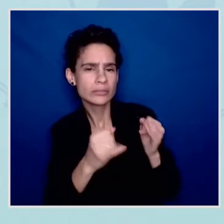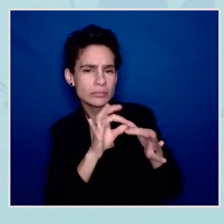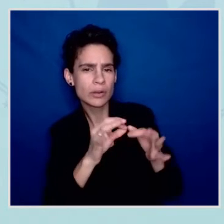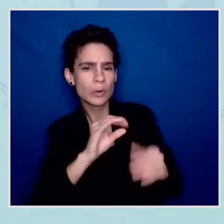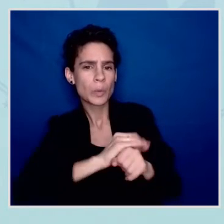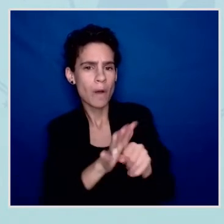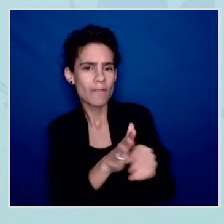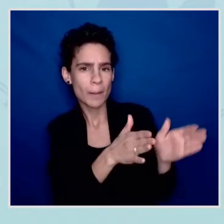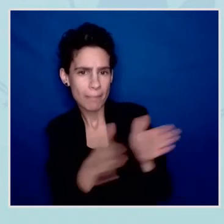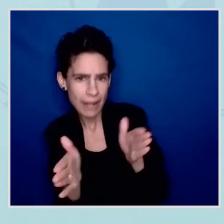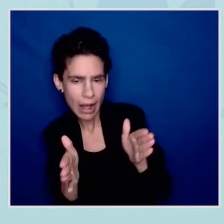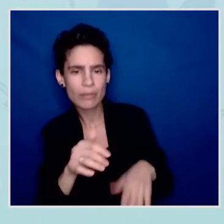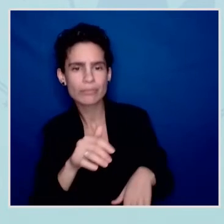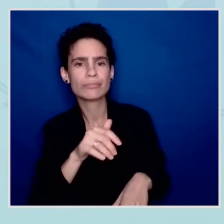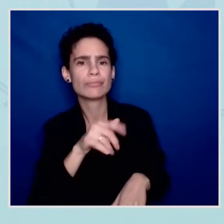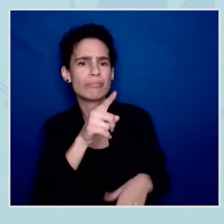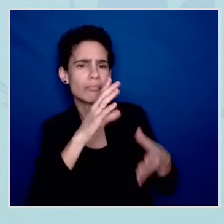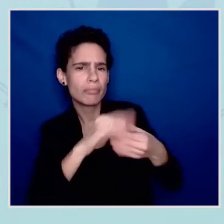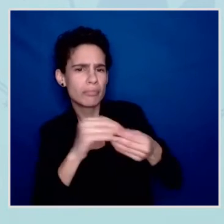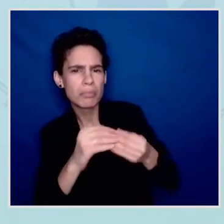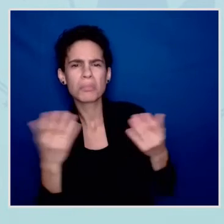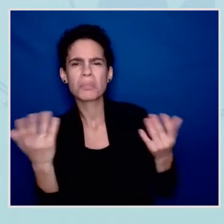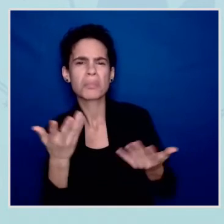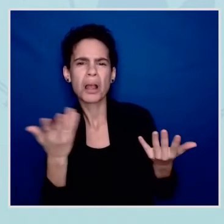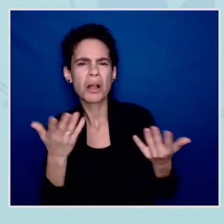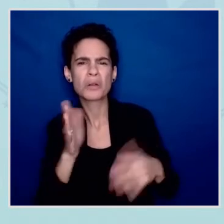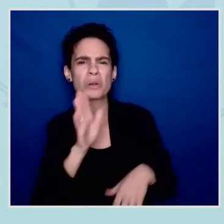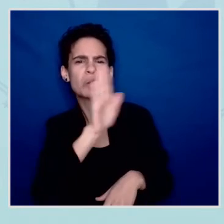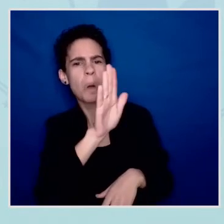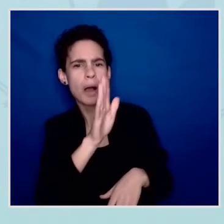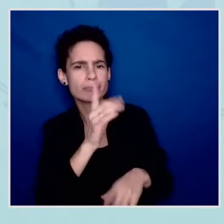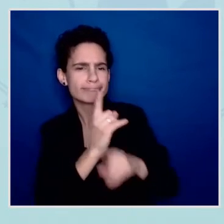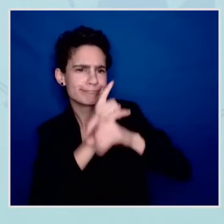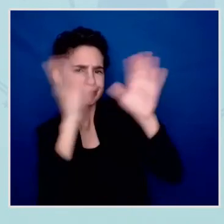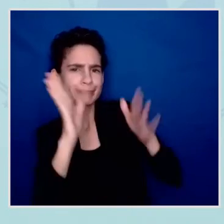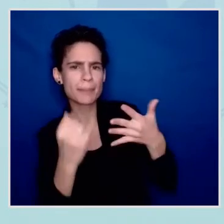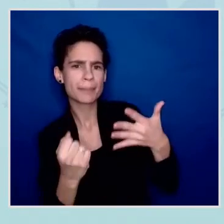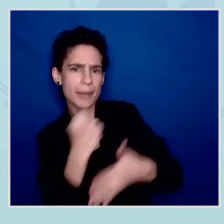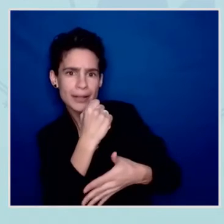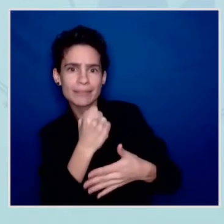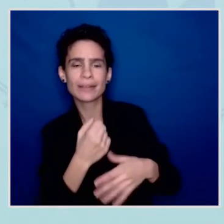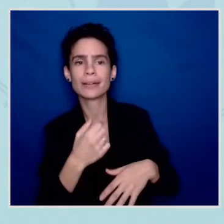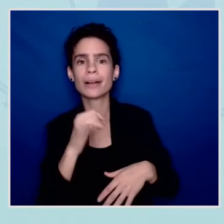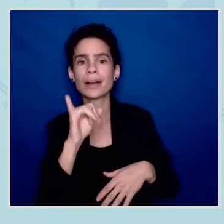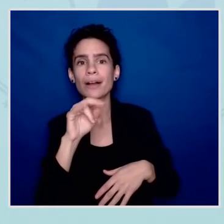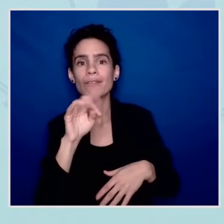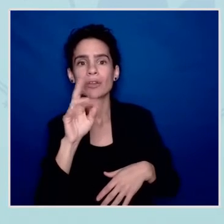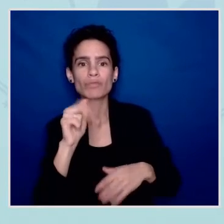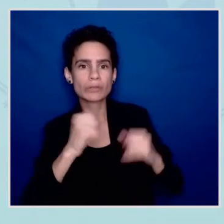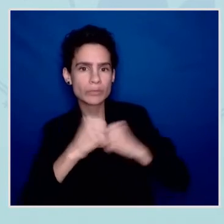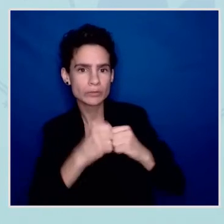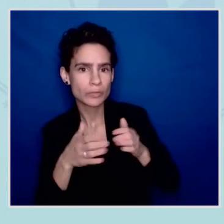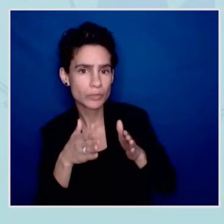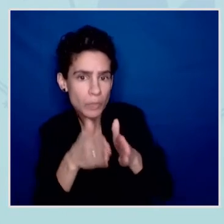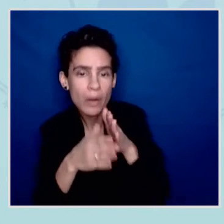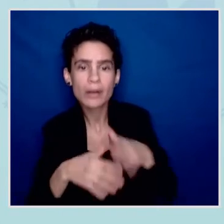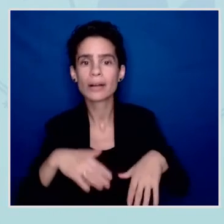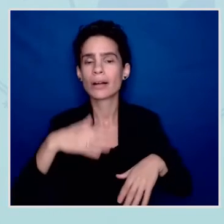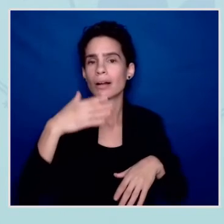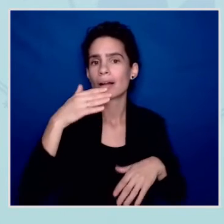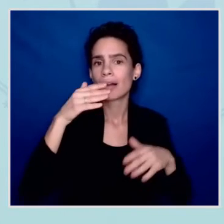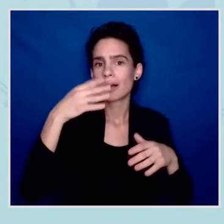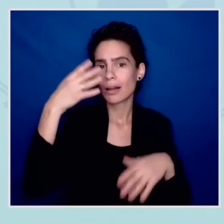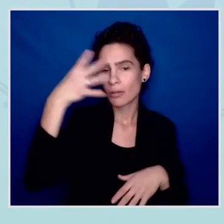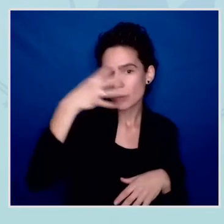WILL MAKE THAT JUDGMENT.